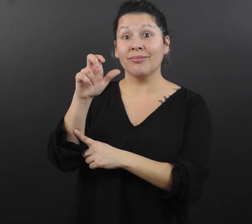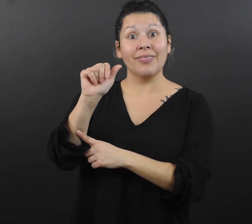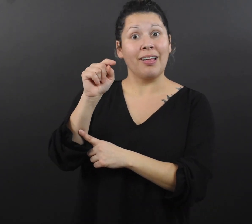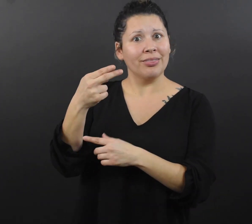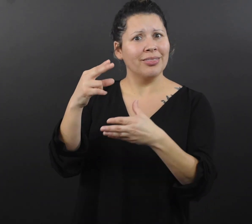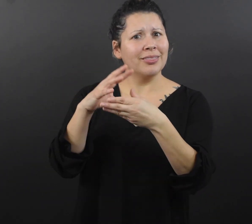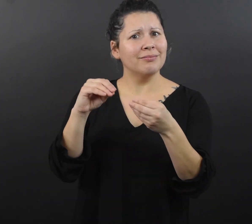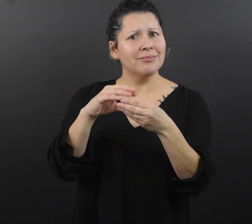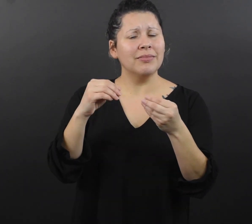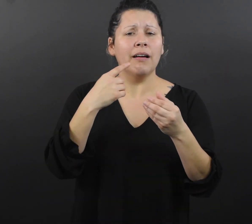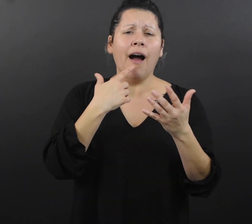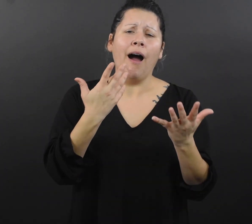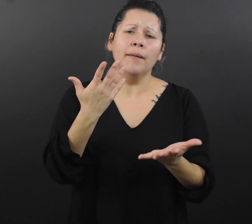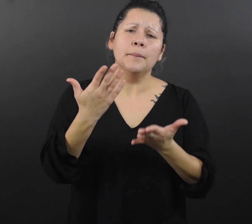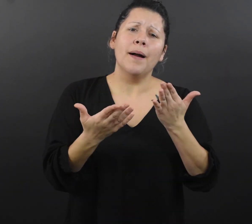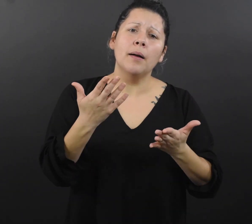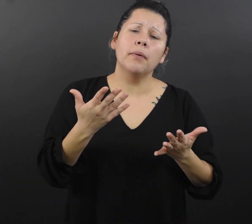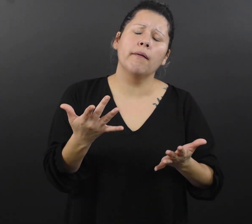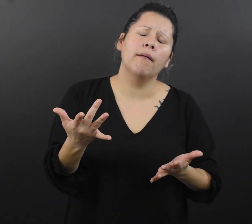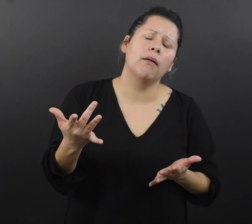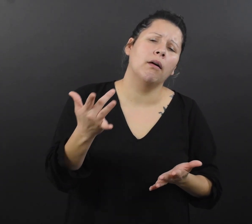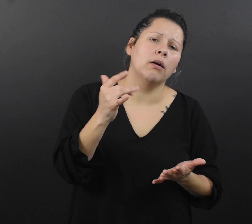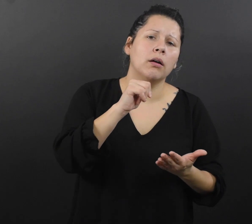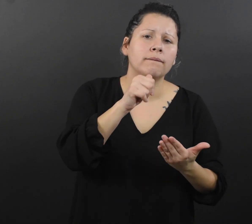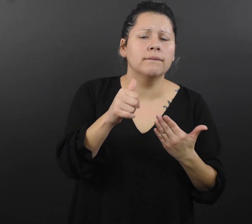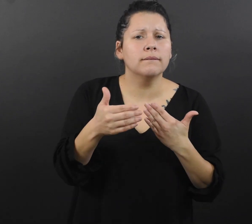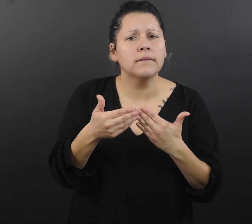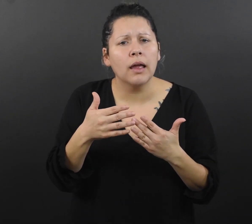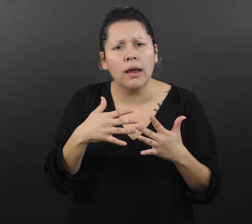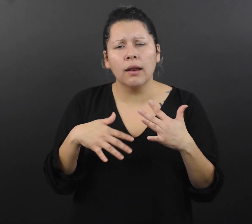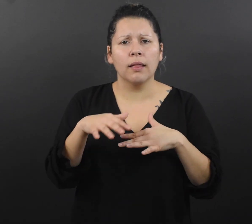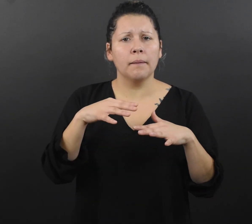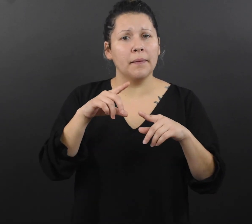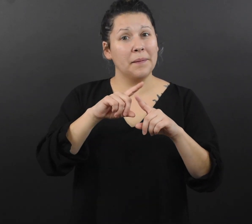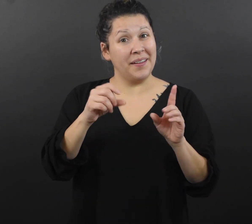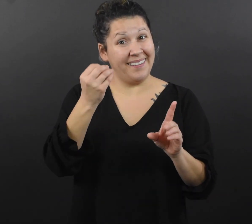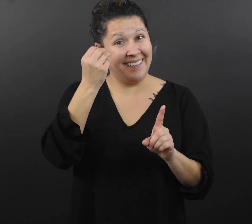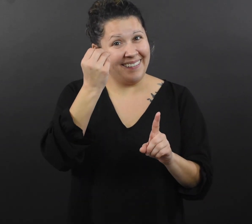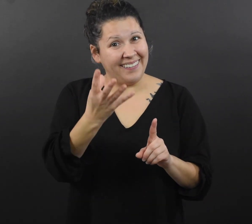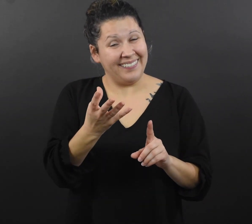“It can be inconvenient,” she says, “but it’s nothing compared to influenza.”